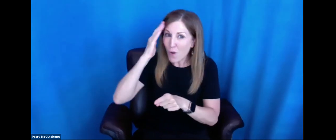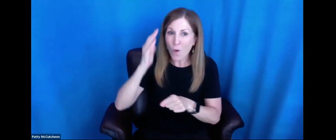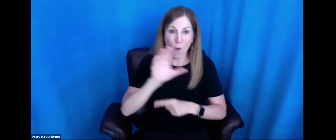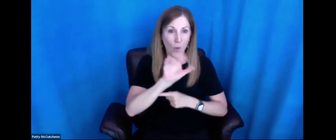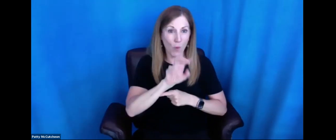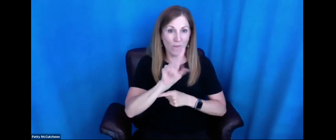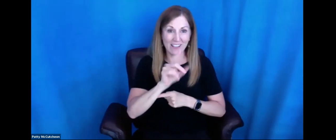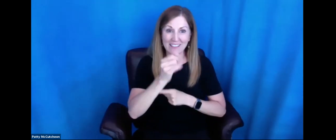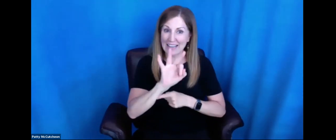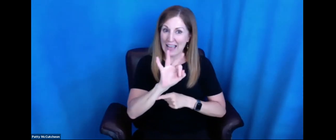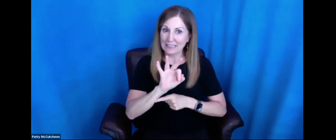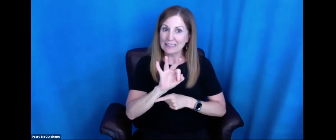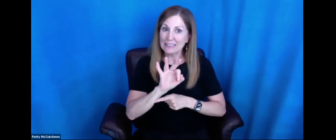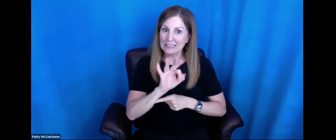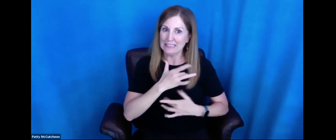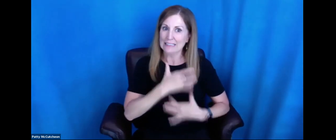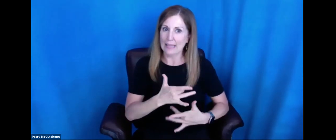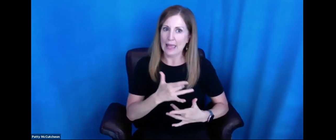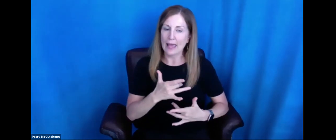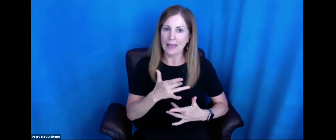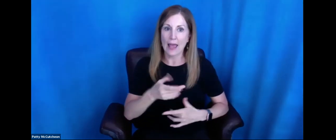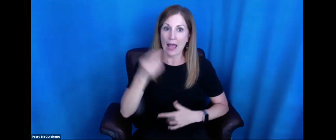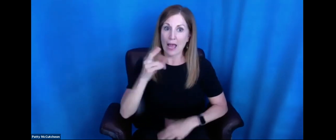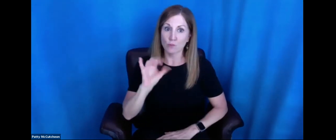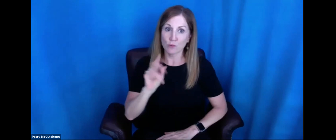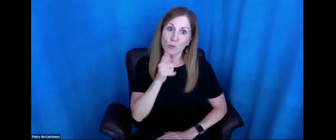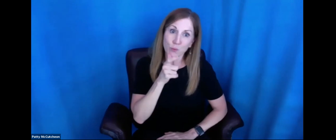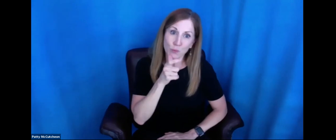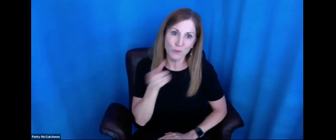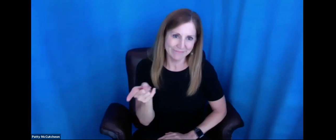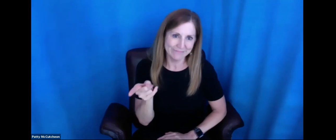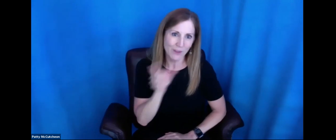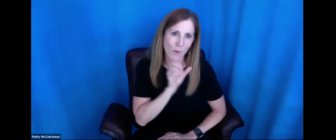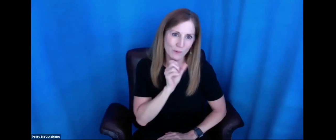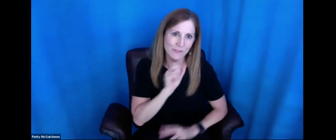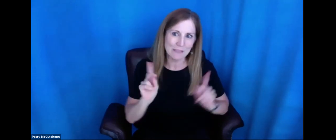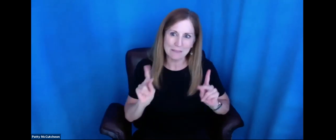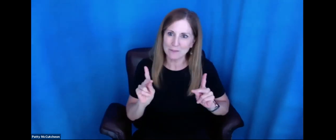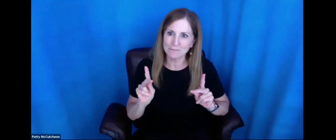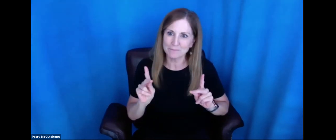vulnerable to COVID-19. So we anticipate many who typically do this job not